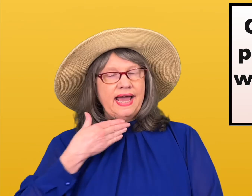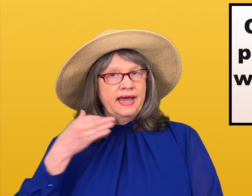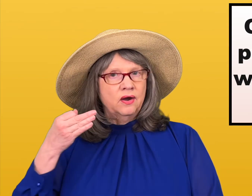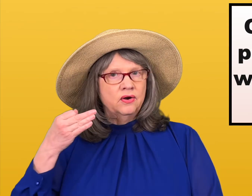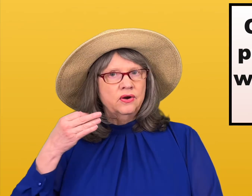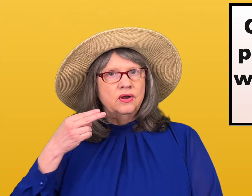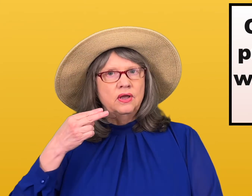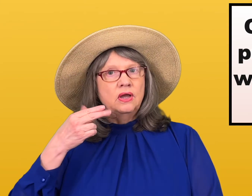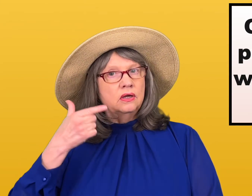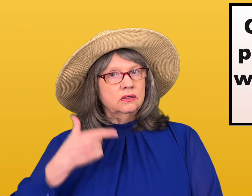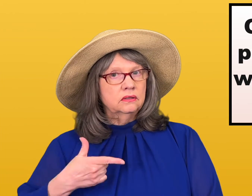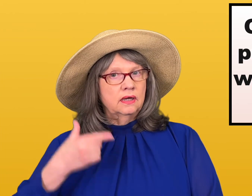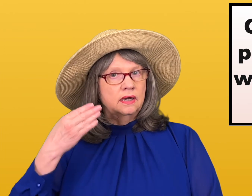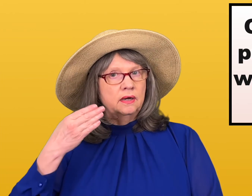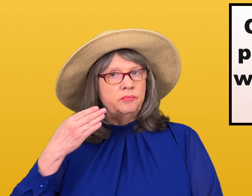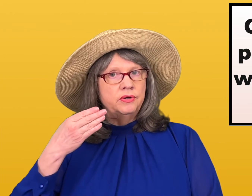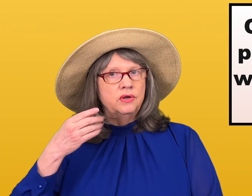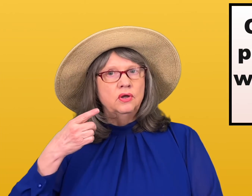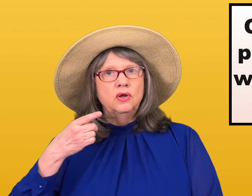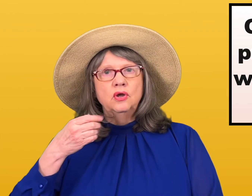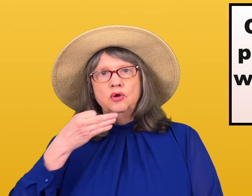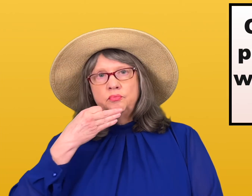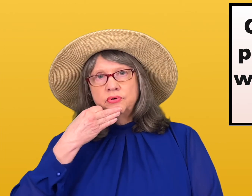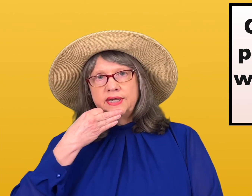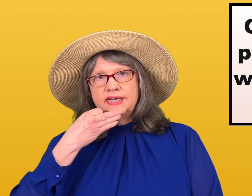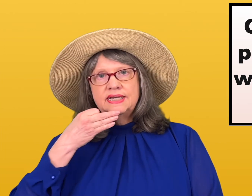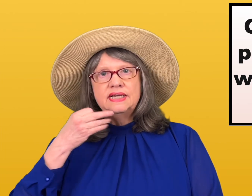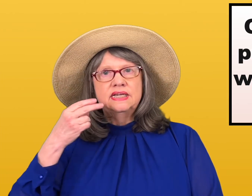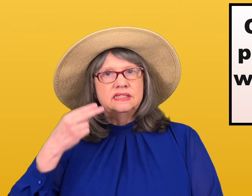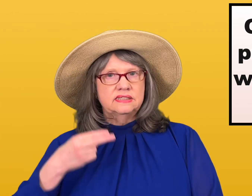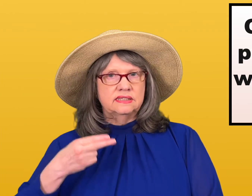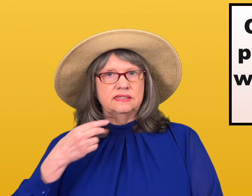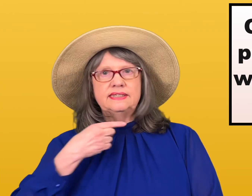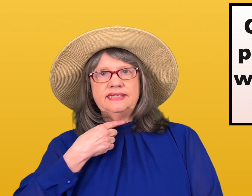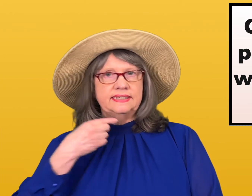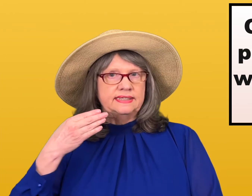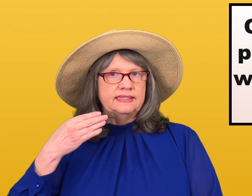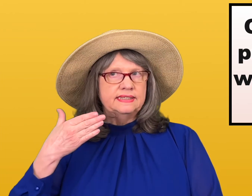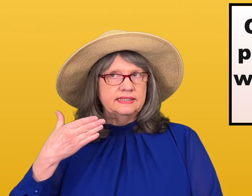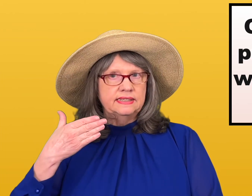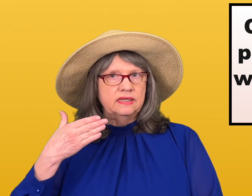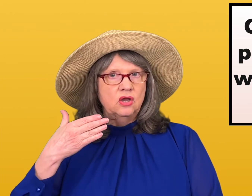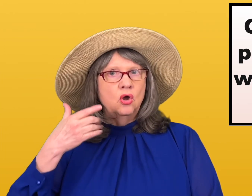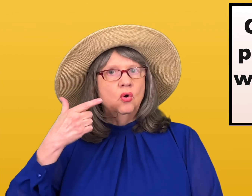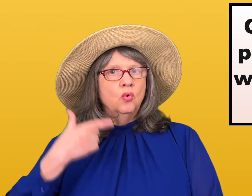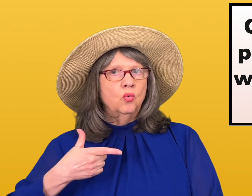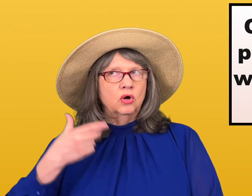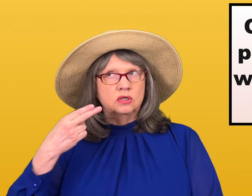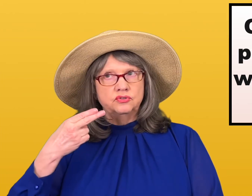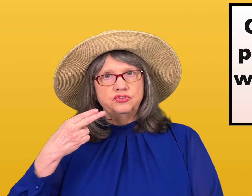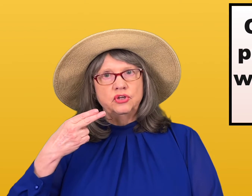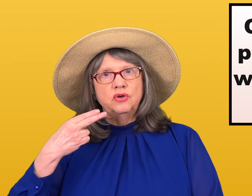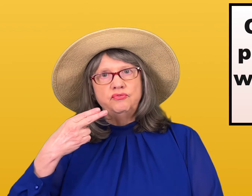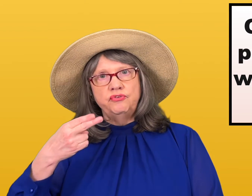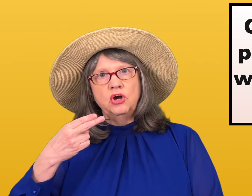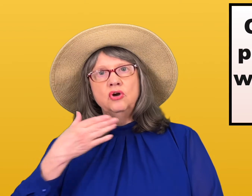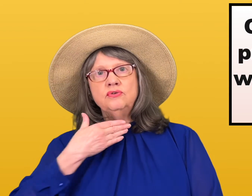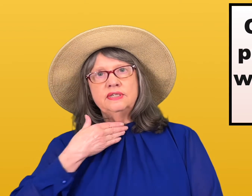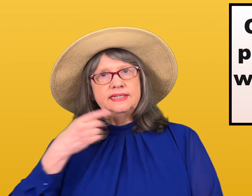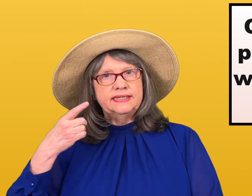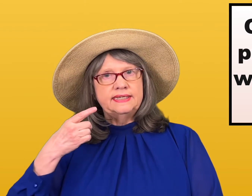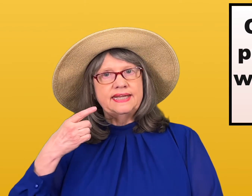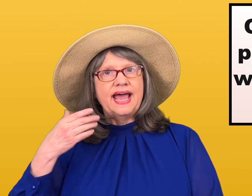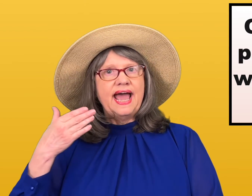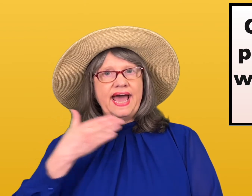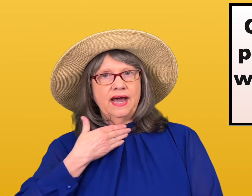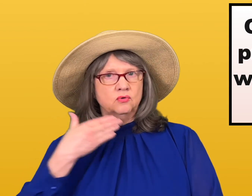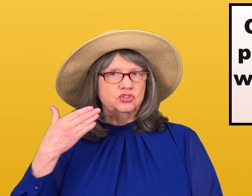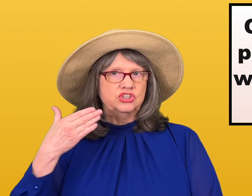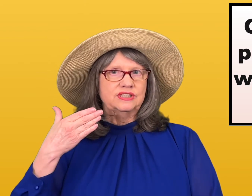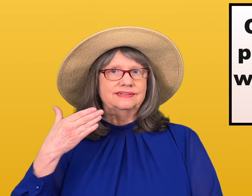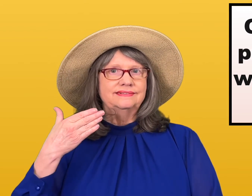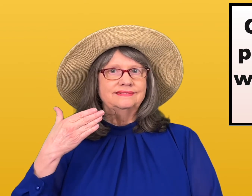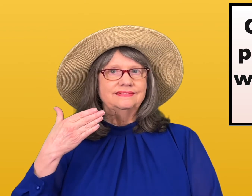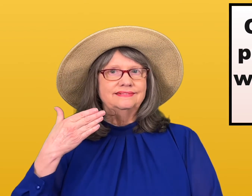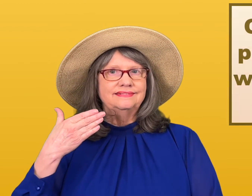Our club president was voted out